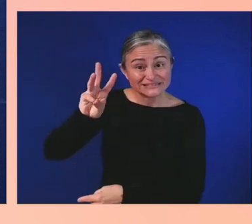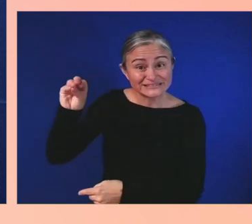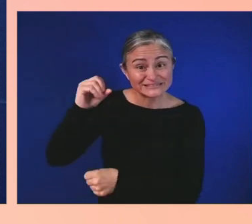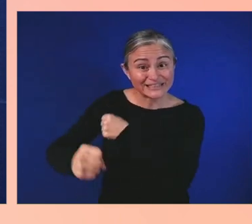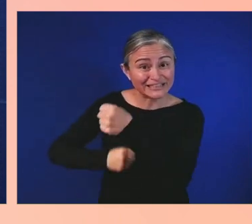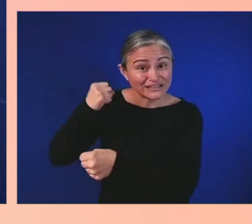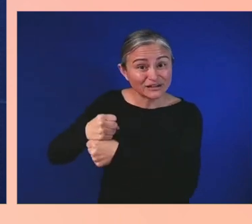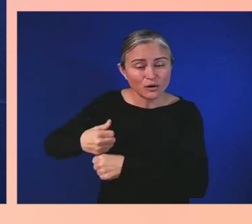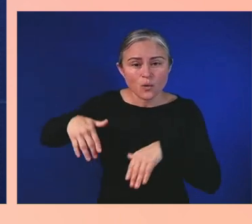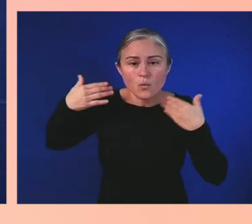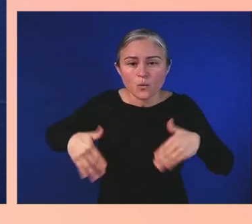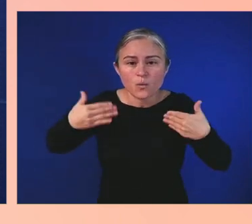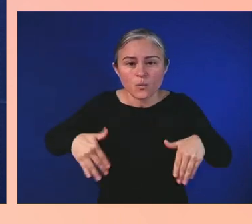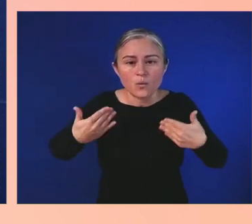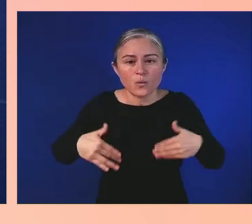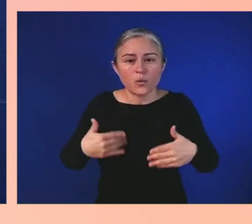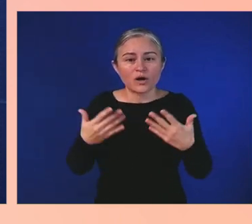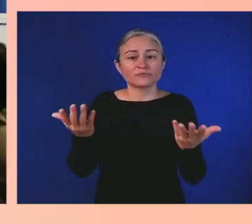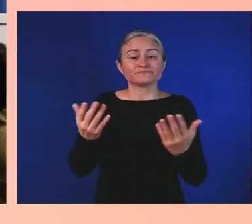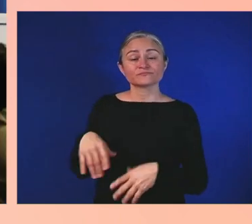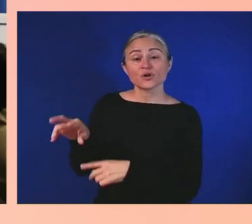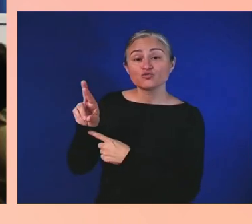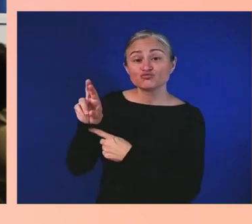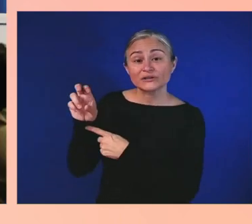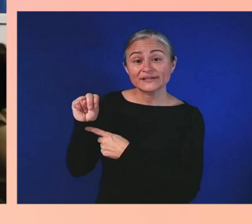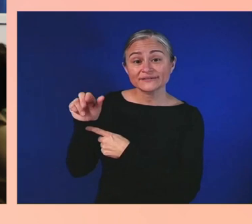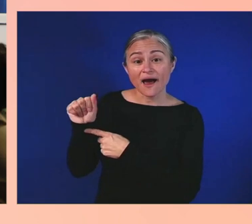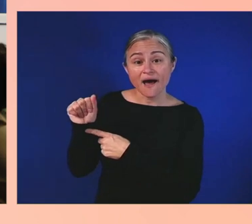She is the daughter, and Reena has said,